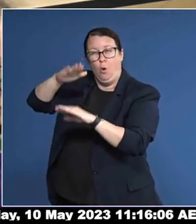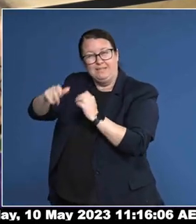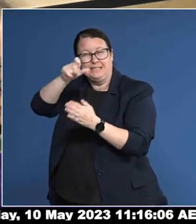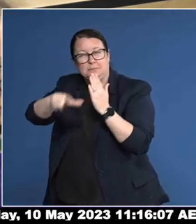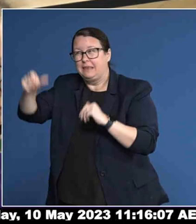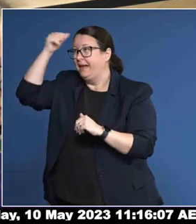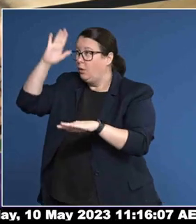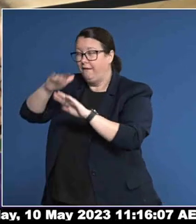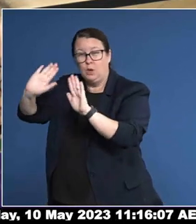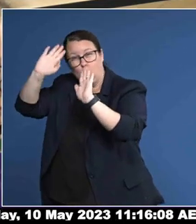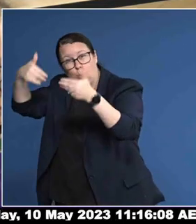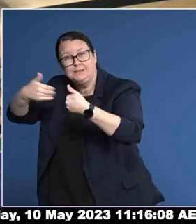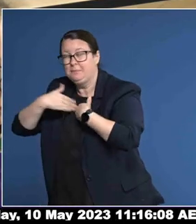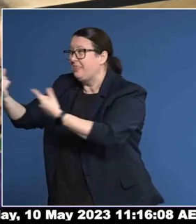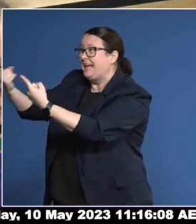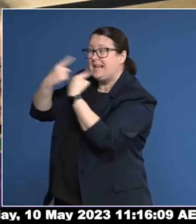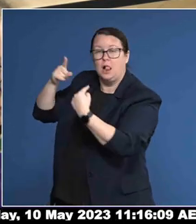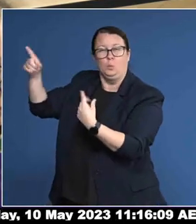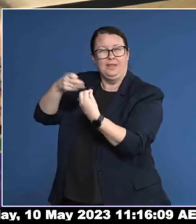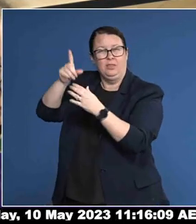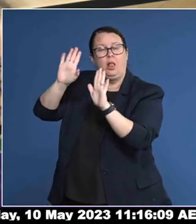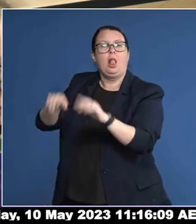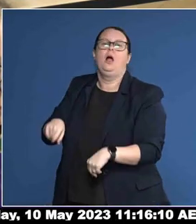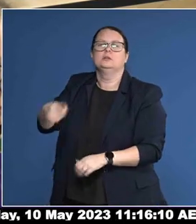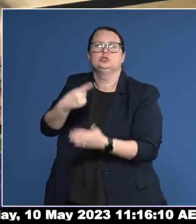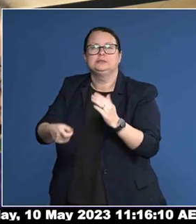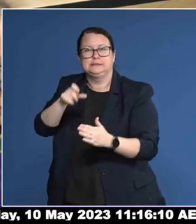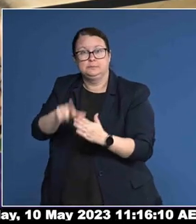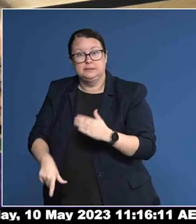disability? MS STEVENSON: Okay.